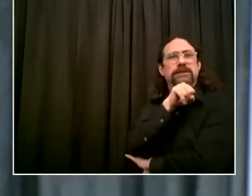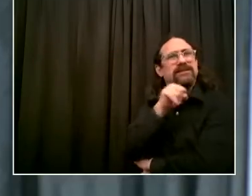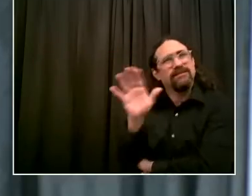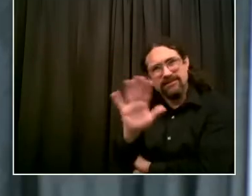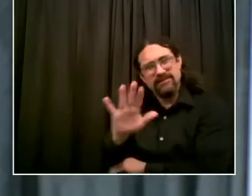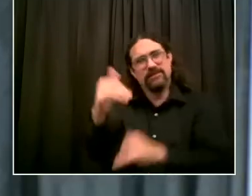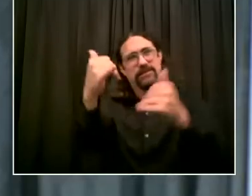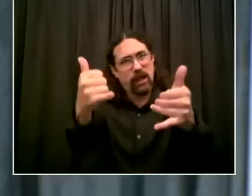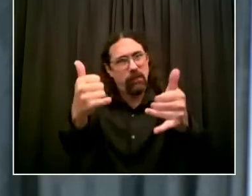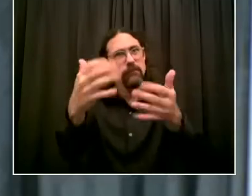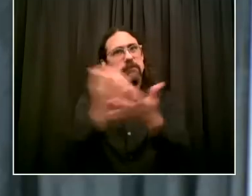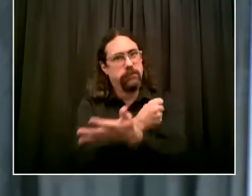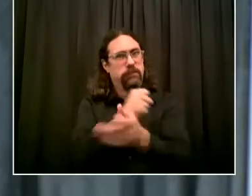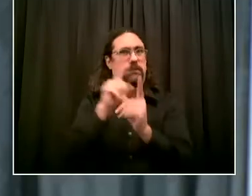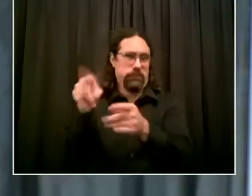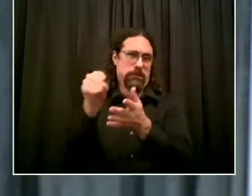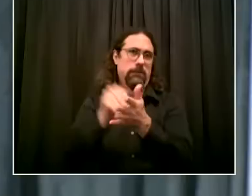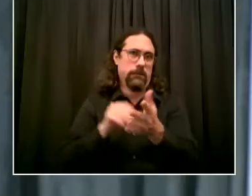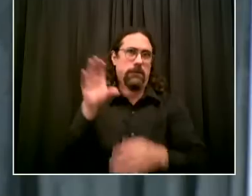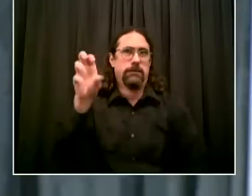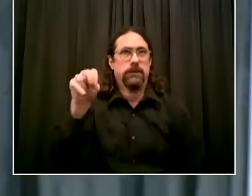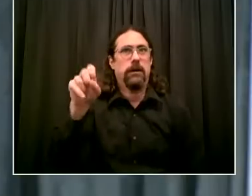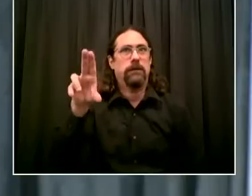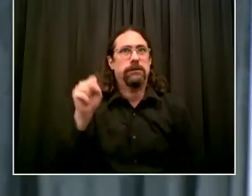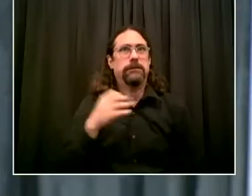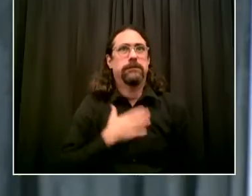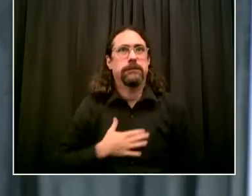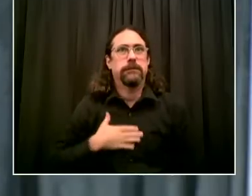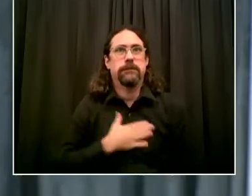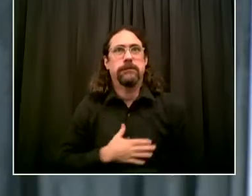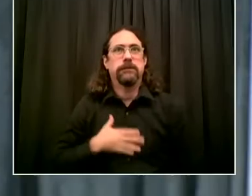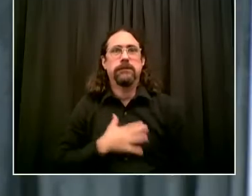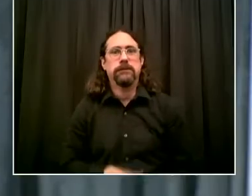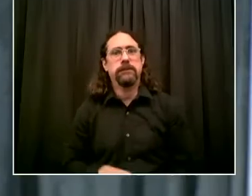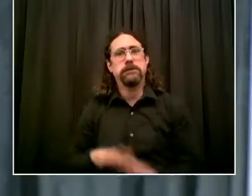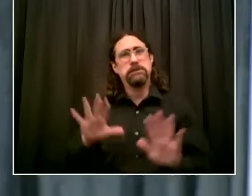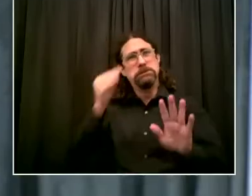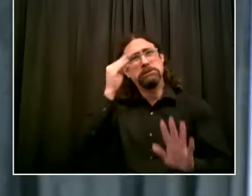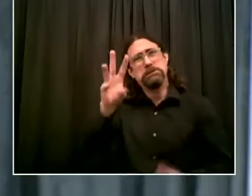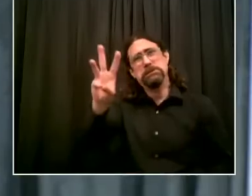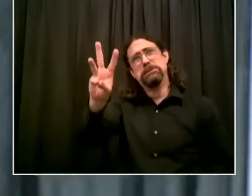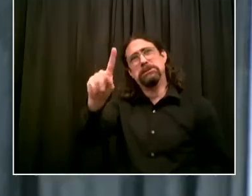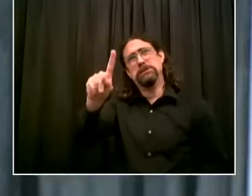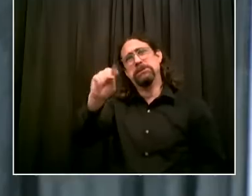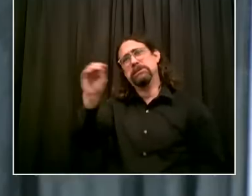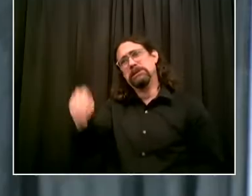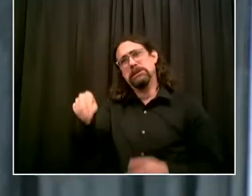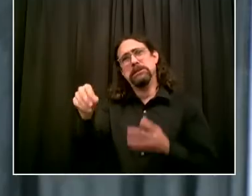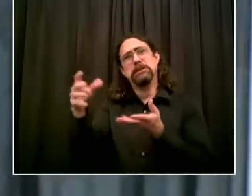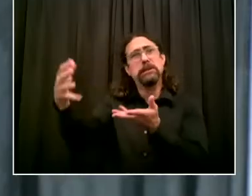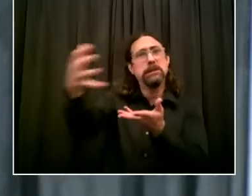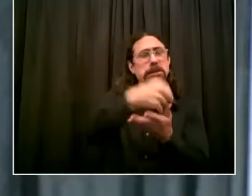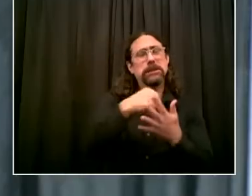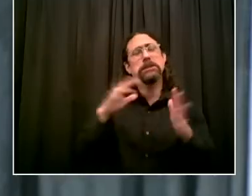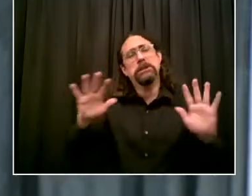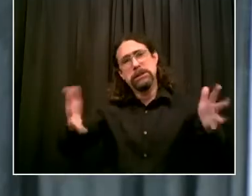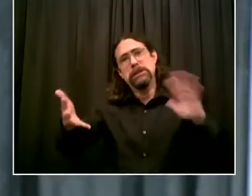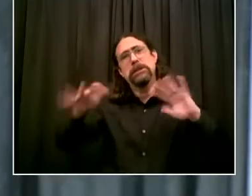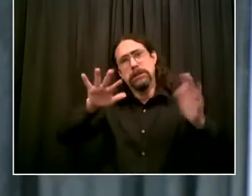CENSUS. WE ARE AT 61.4%, AS THE MAYOR SAID, , WEARE FIVE POINTS AWAY FROM THE NATIONAL AVERAGE. TO PUT INTNTO CONTEXT, AND 2010